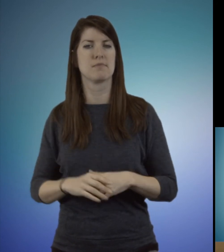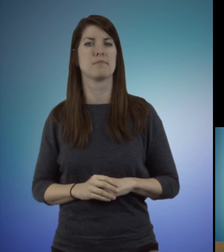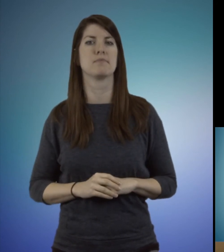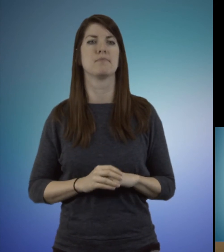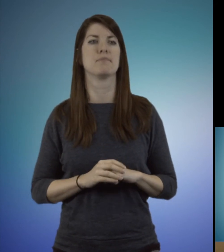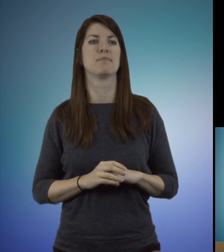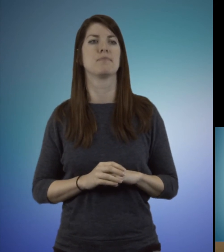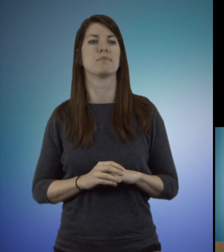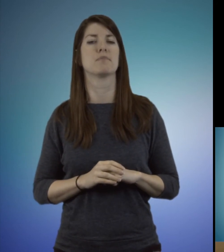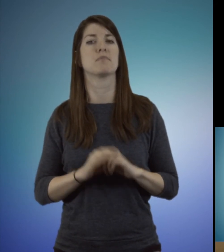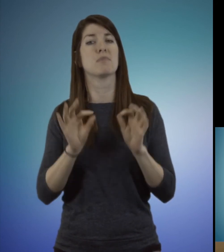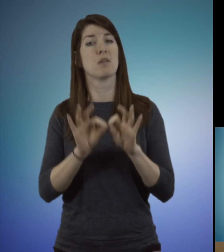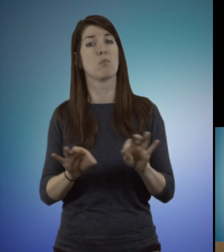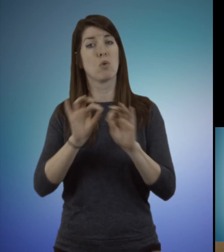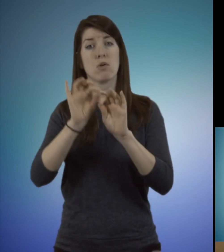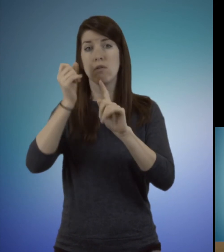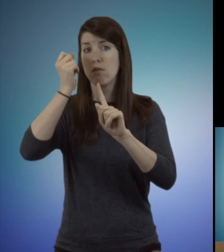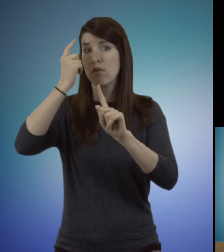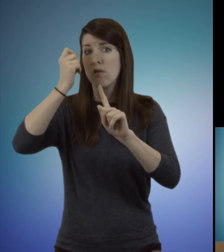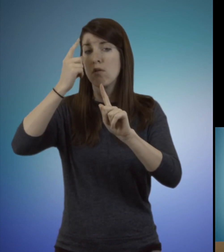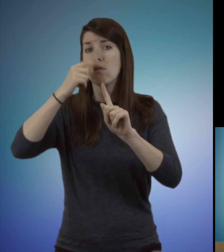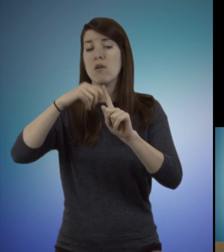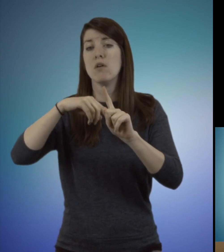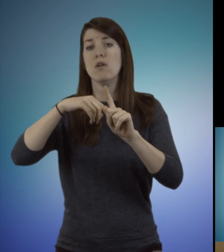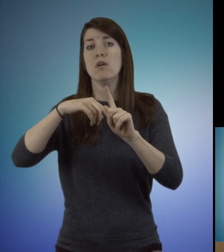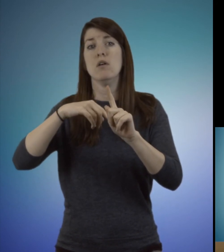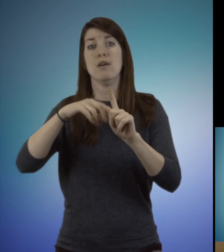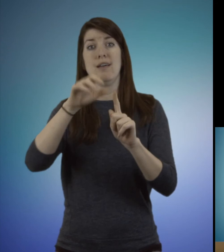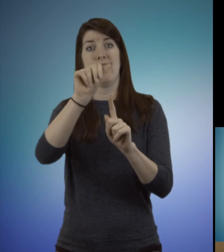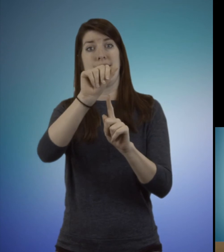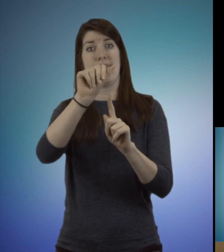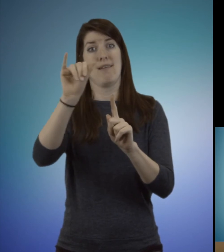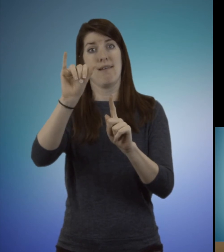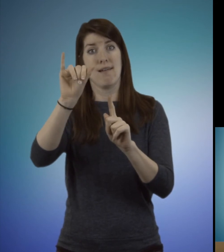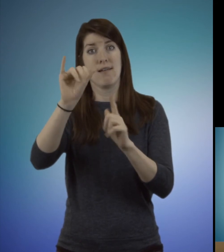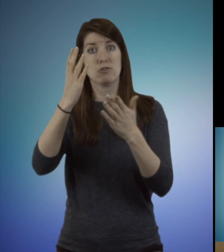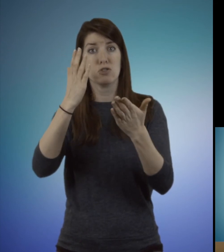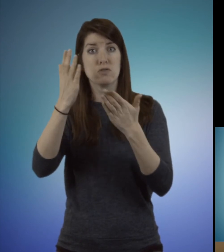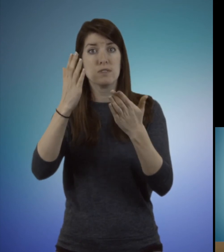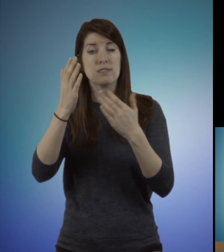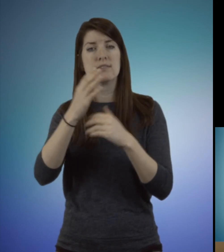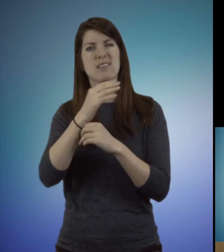It is important to note, however, that AI services, and again, the service coordination,